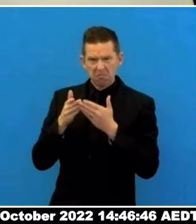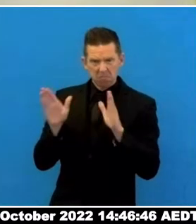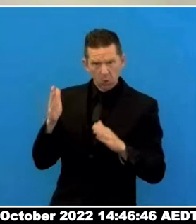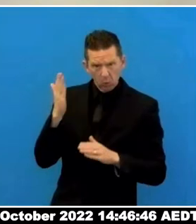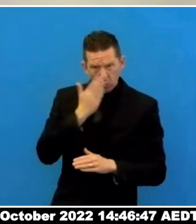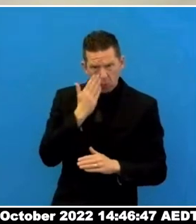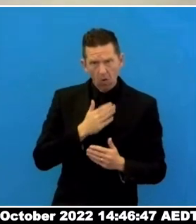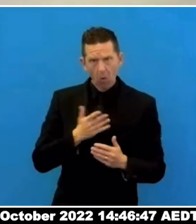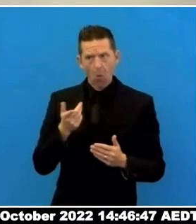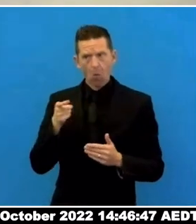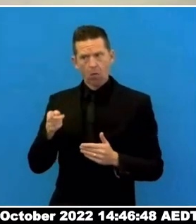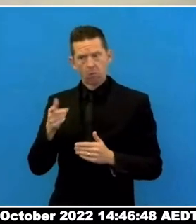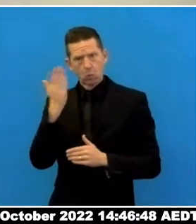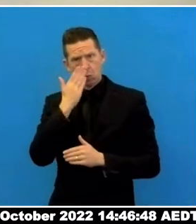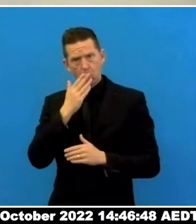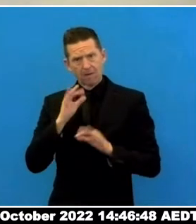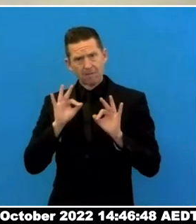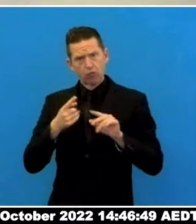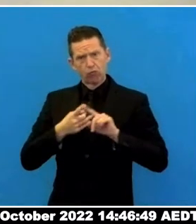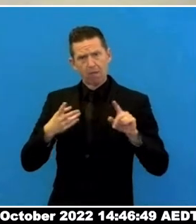or a school for children with disabilities?